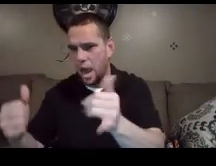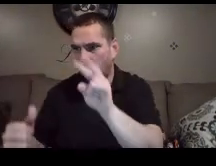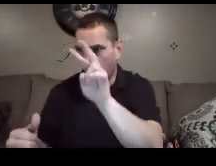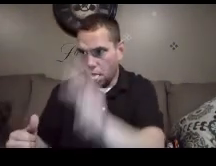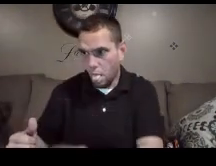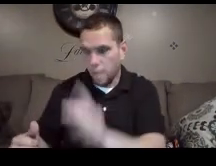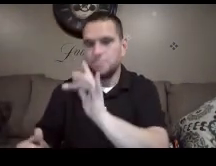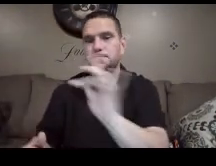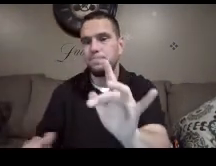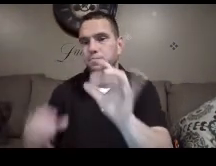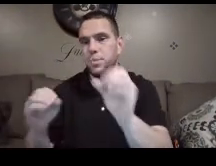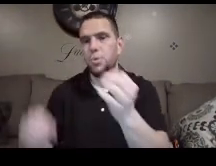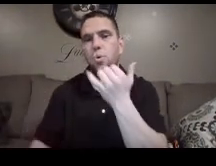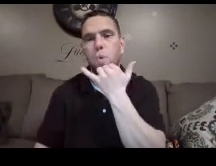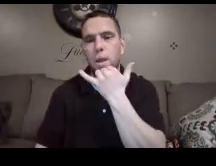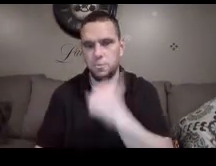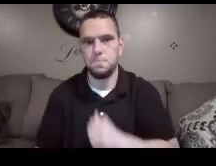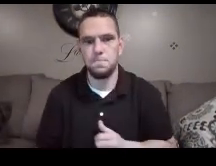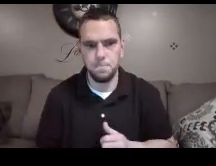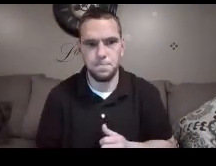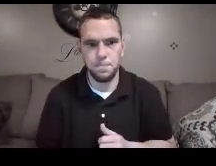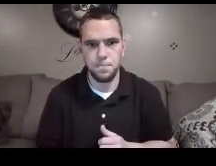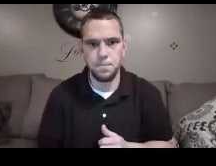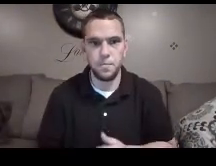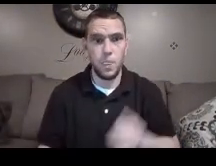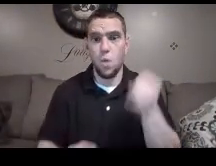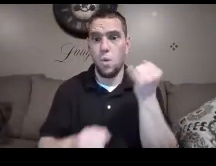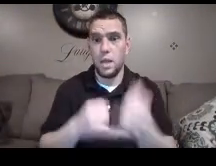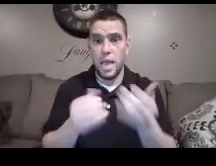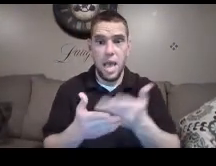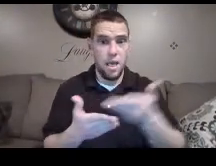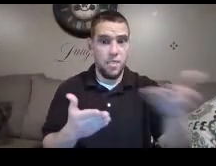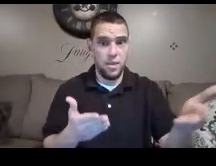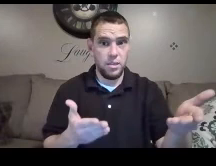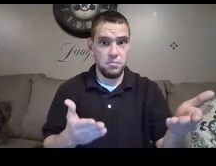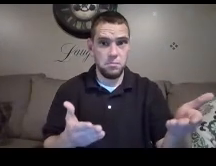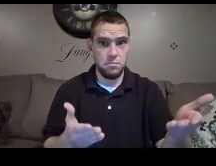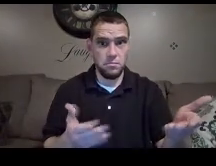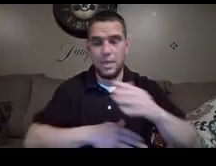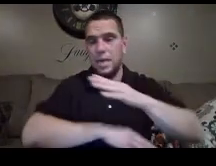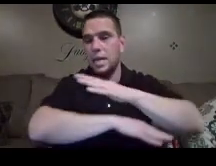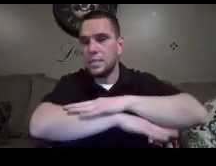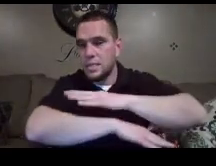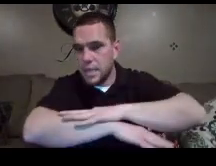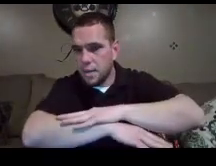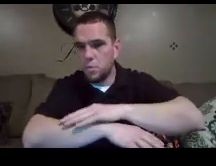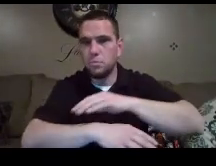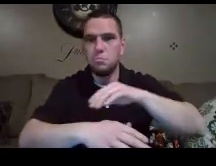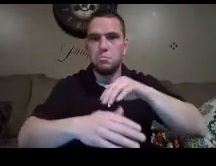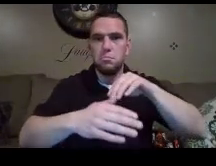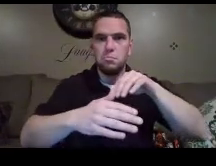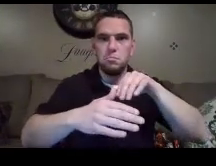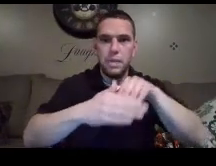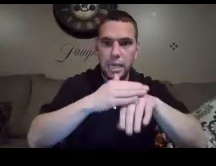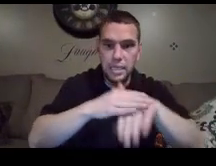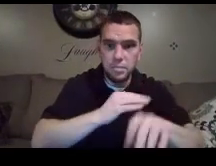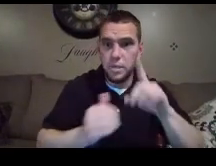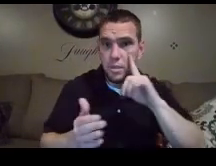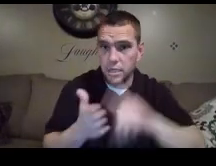So, the last thing in here is tables. And in the accessibility checker, I do see that my table has an error. It says there's no header row.